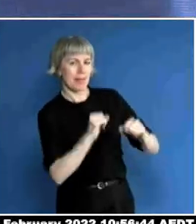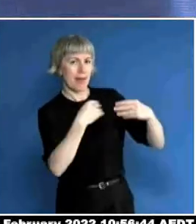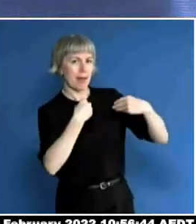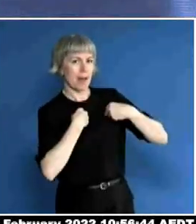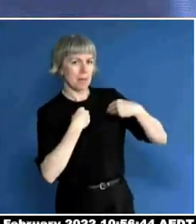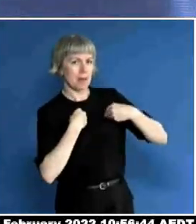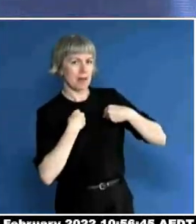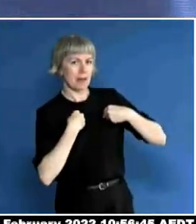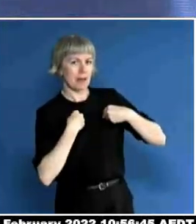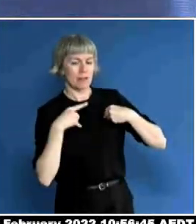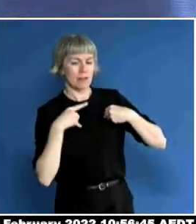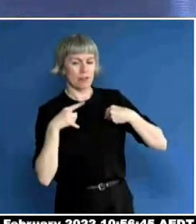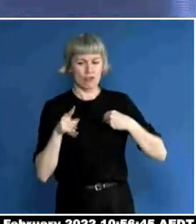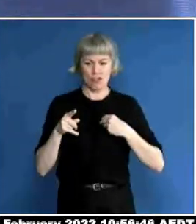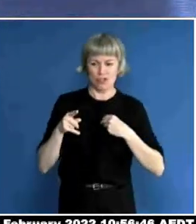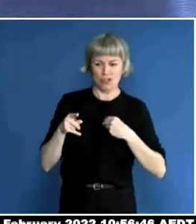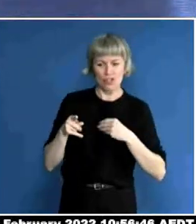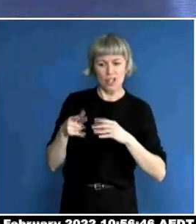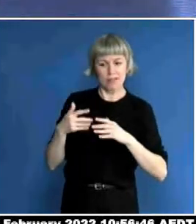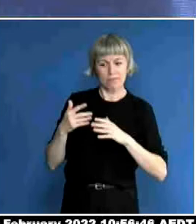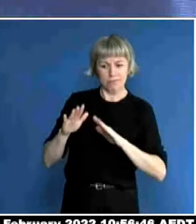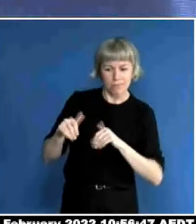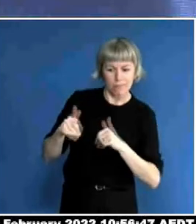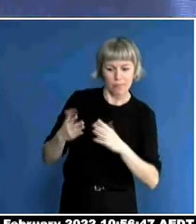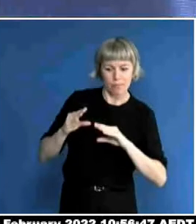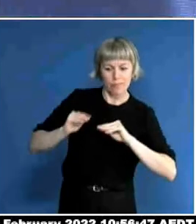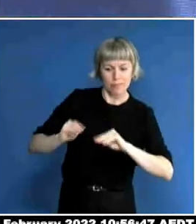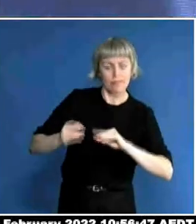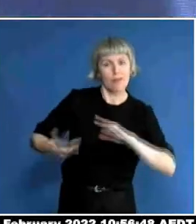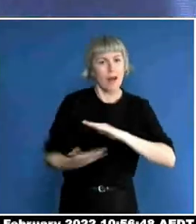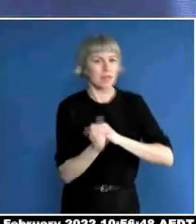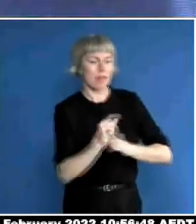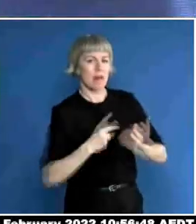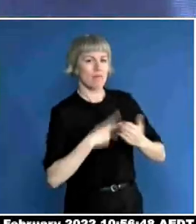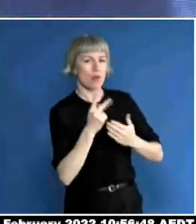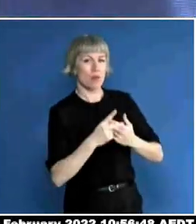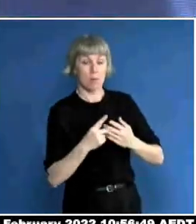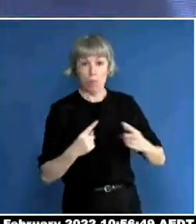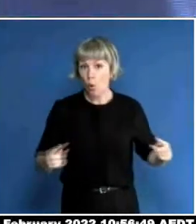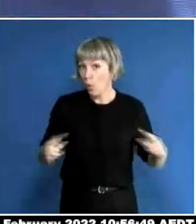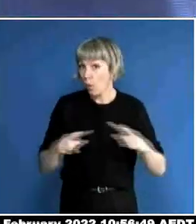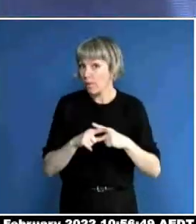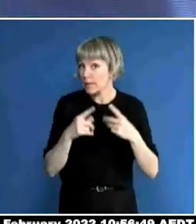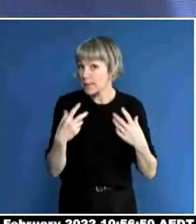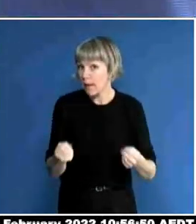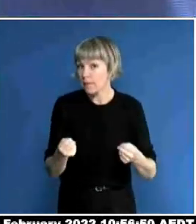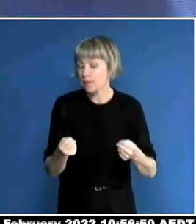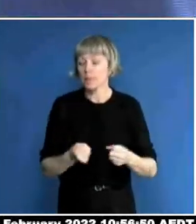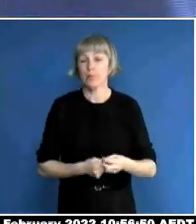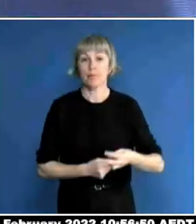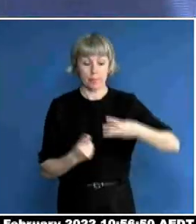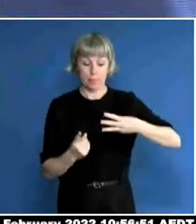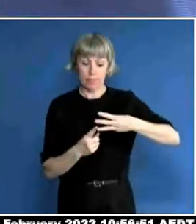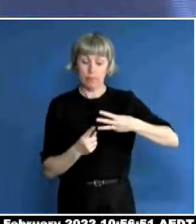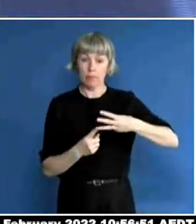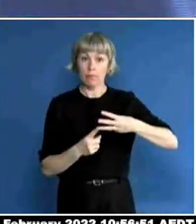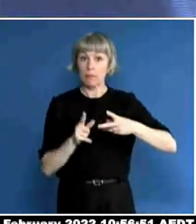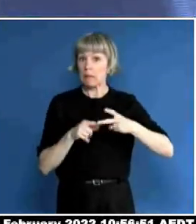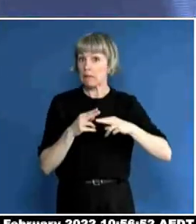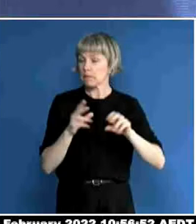AimBig. Thirdly, if that is the case, whether AimBig had any process to manage that